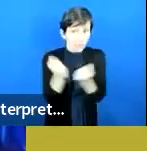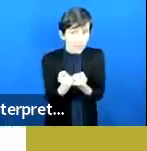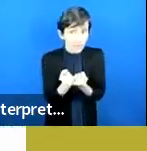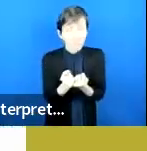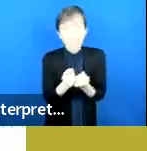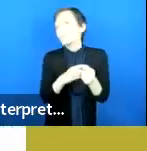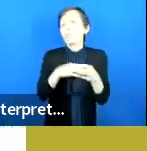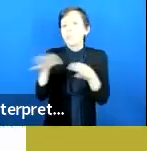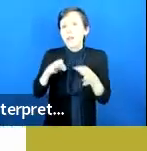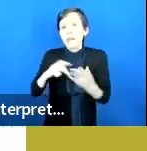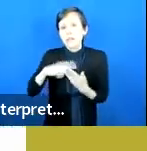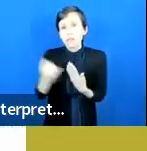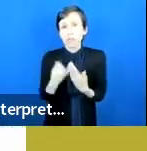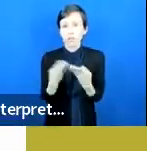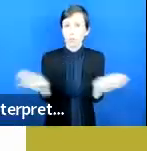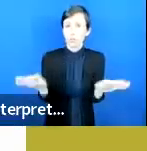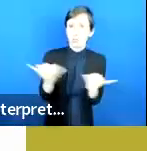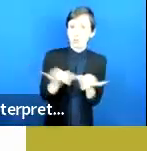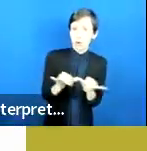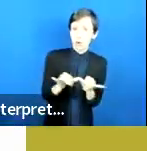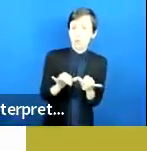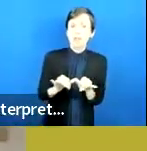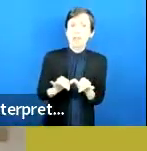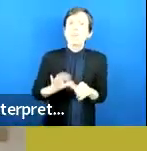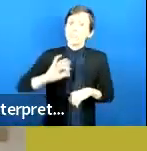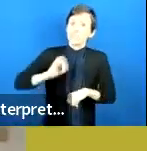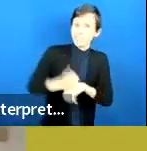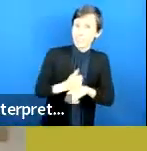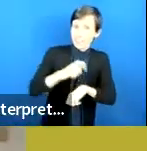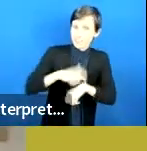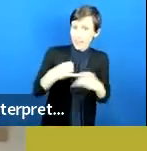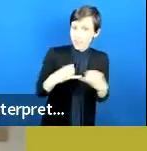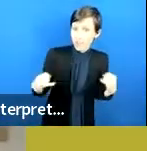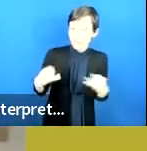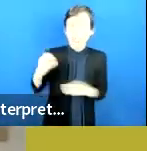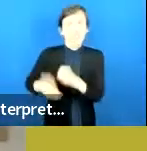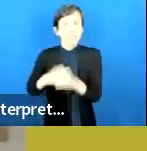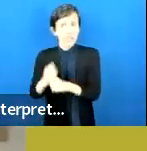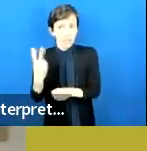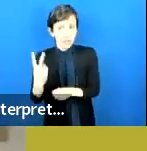project scope and set an ambitious timeline. In year two, we are launching the full task force